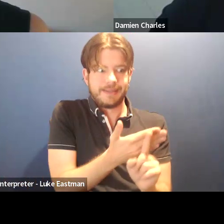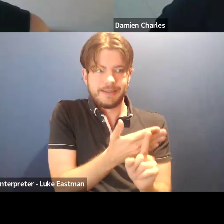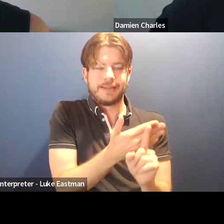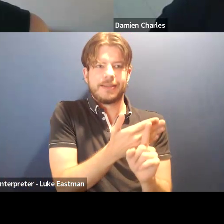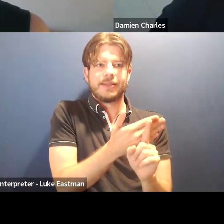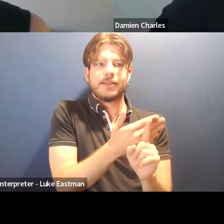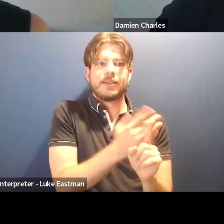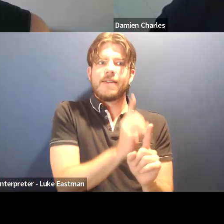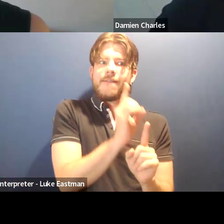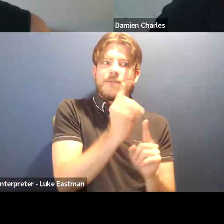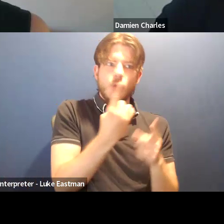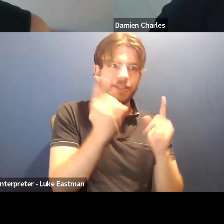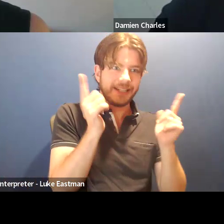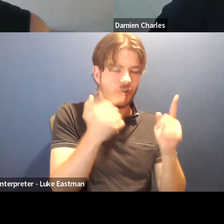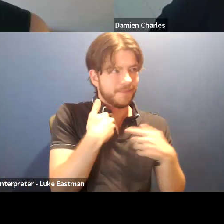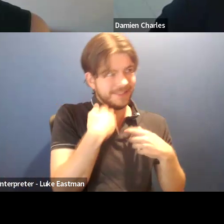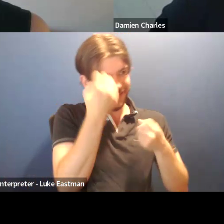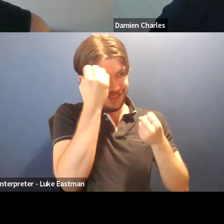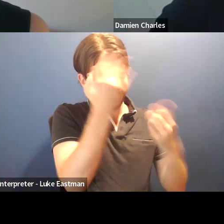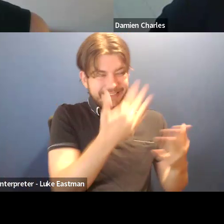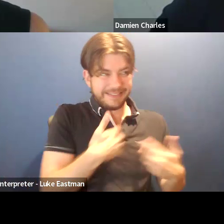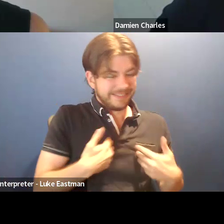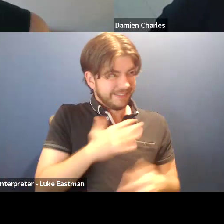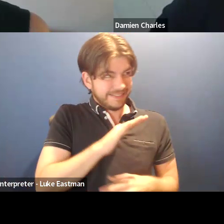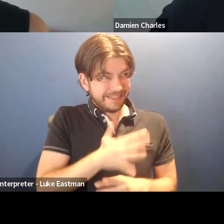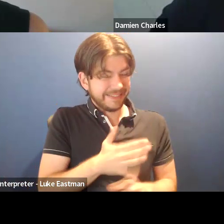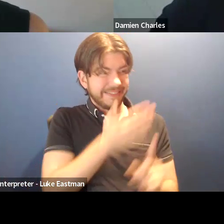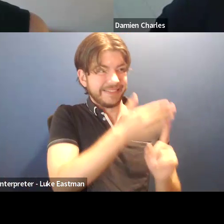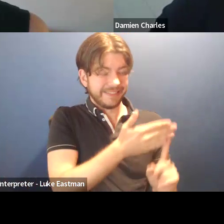teacher know but then going to my next Class, my second teacher doesn't know and